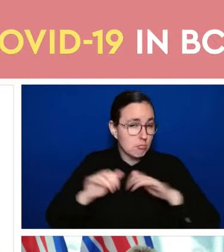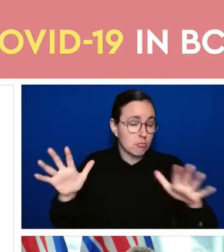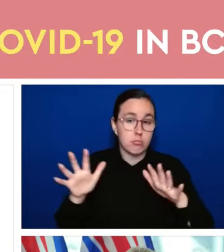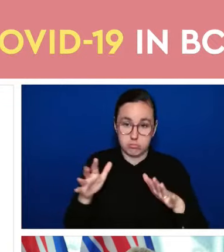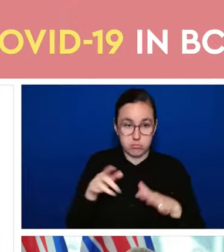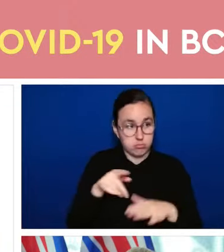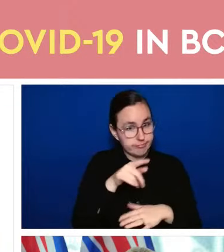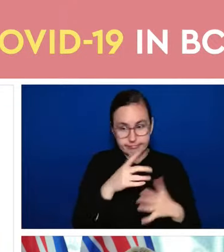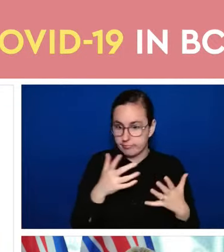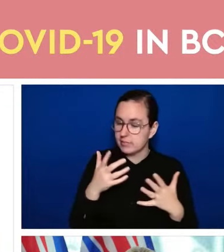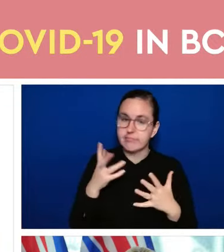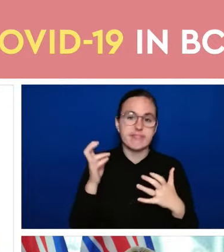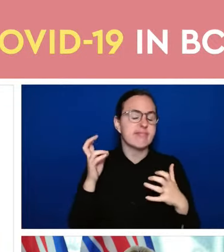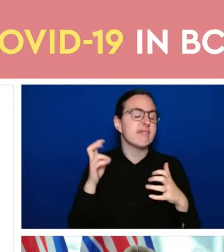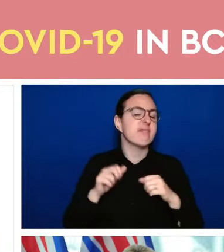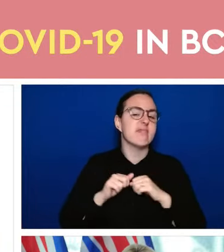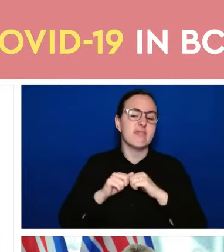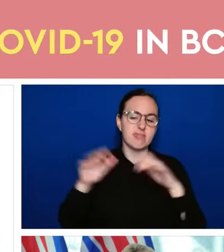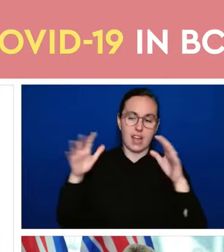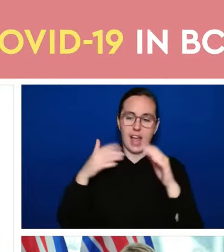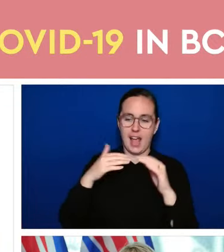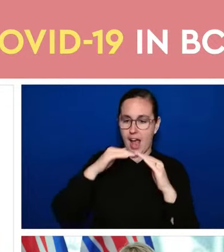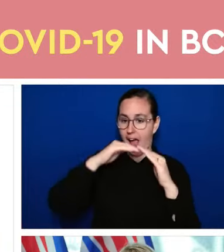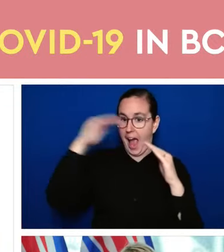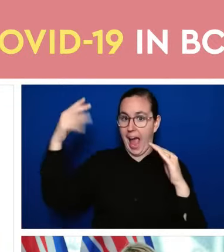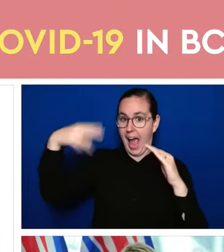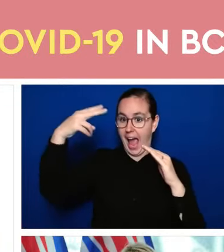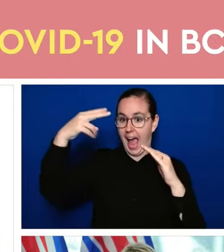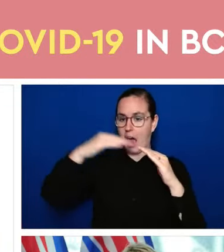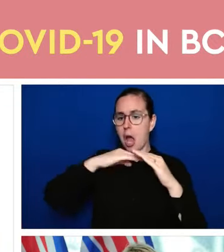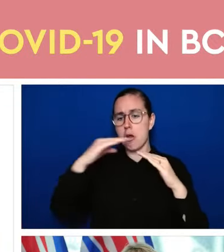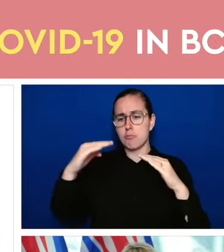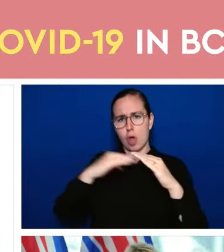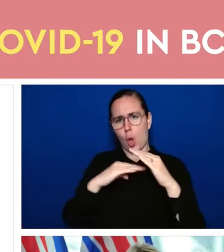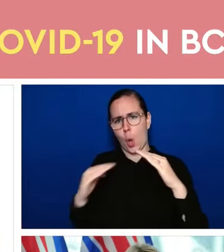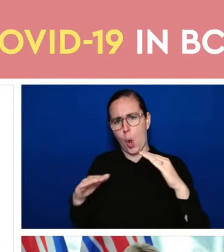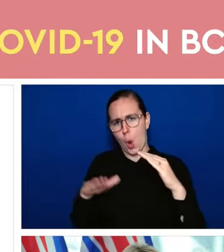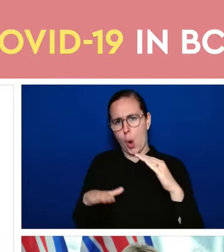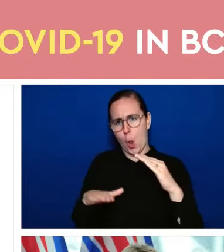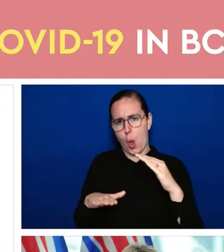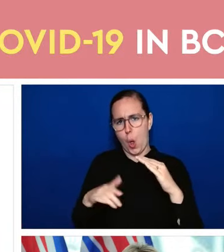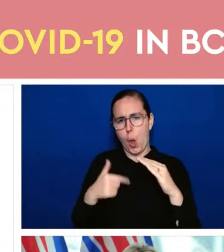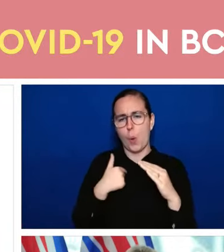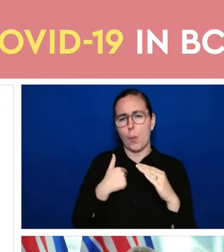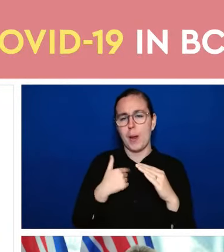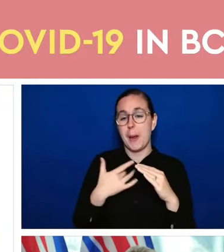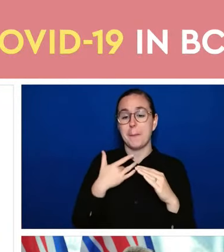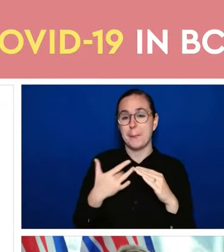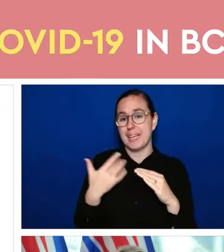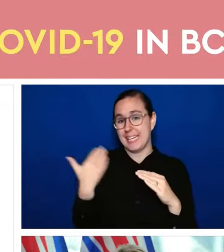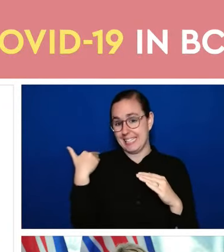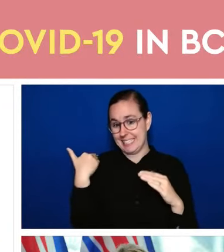in this tracking very closely along at the 20% growth invented cereal that we received with the